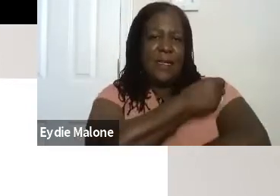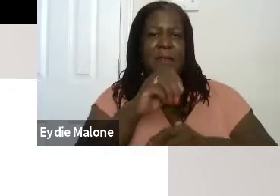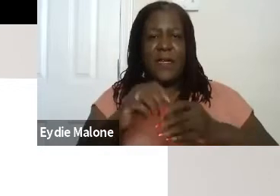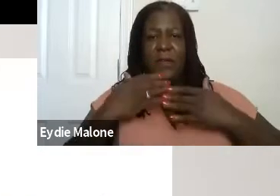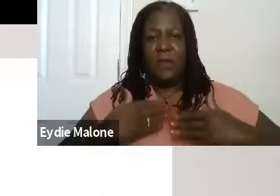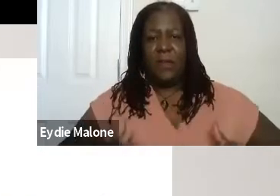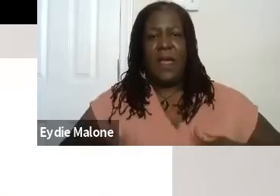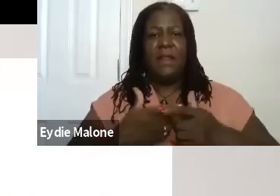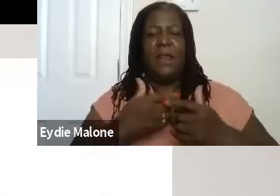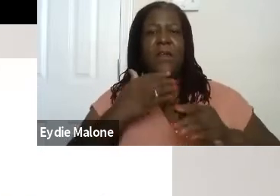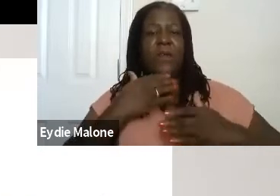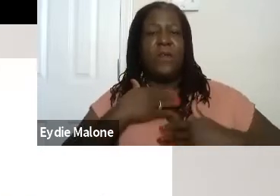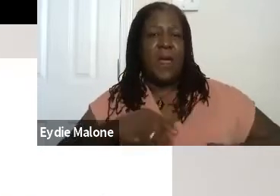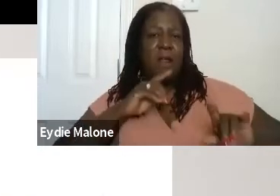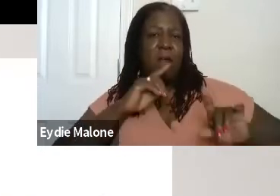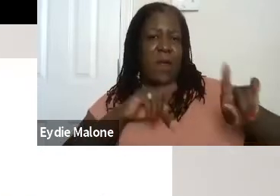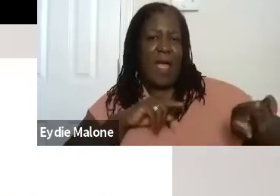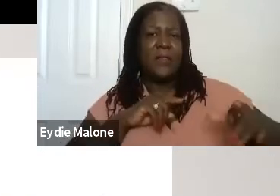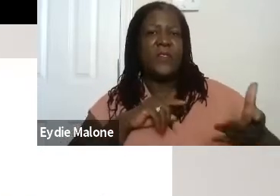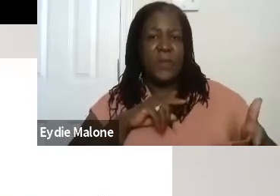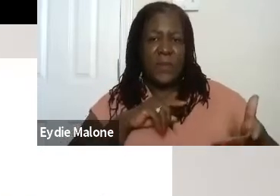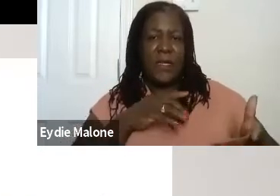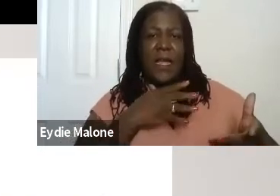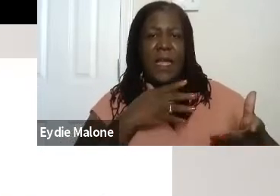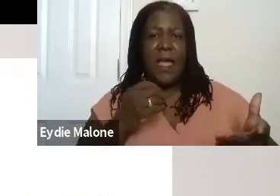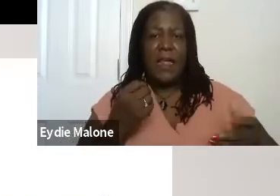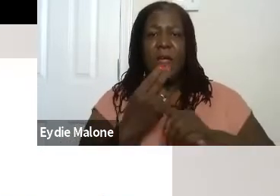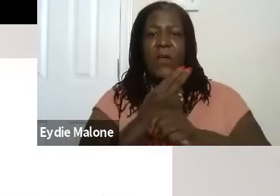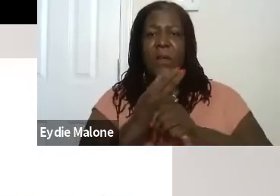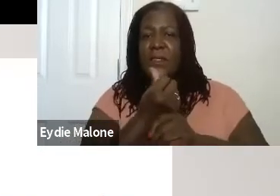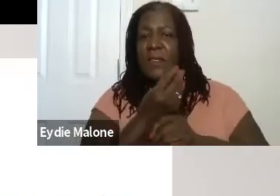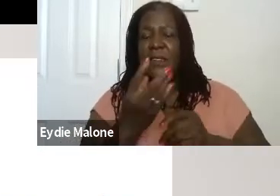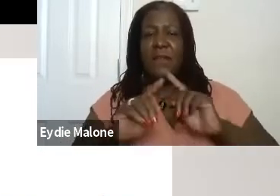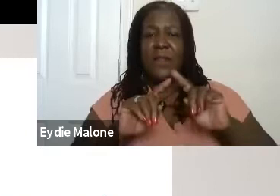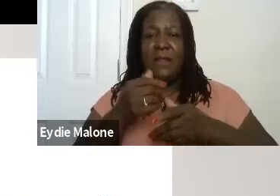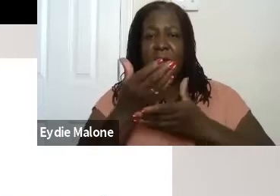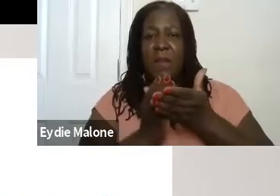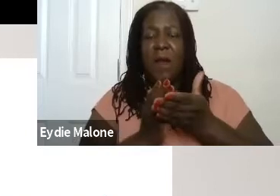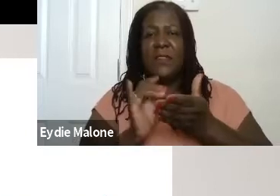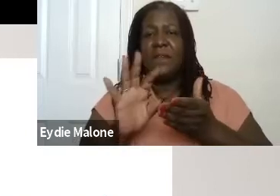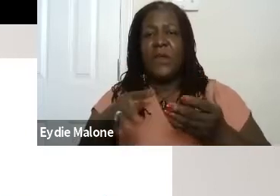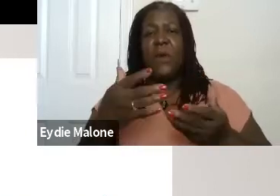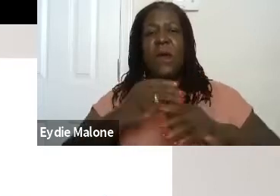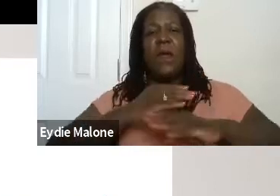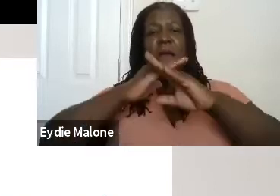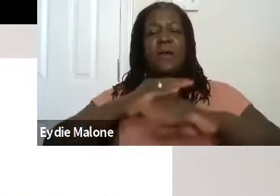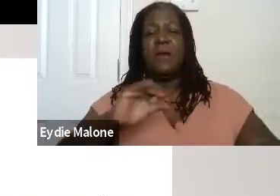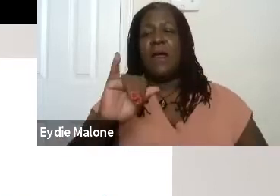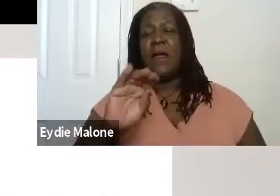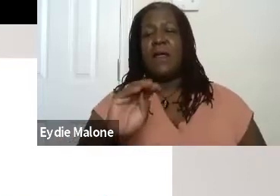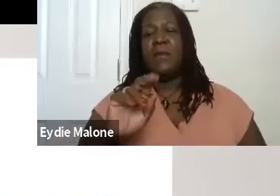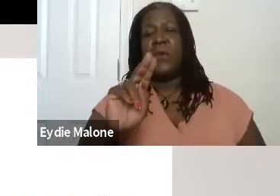reacts to it and uses a number of different parts of your immune system to create a reaction.